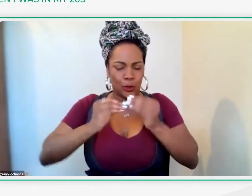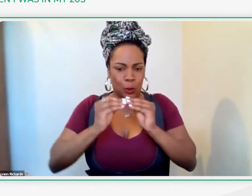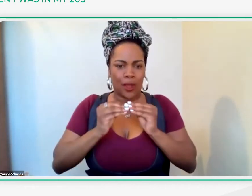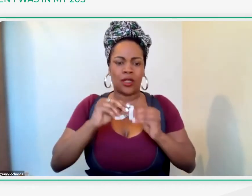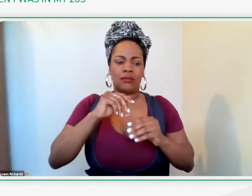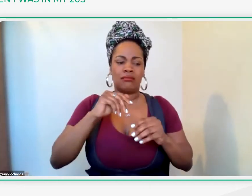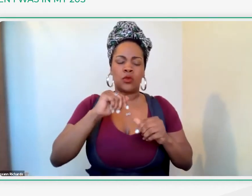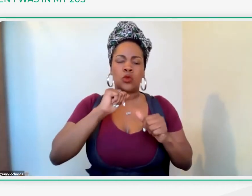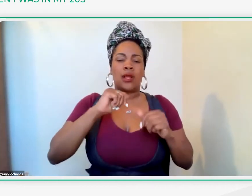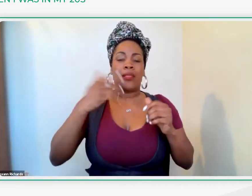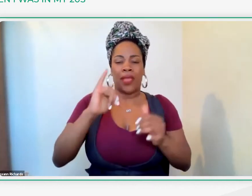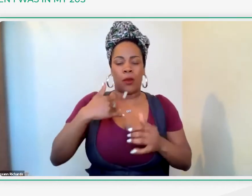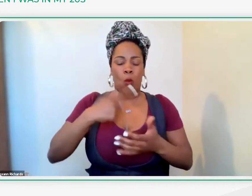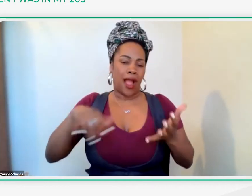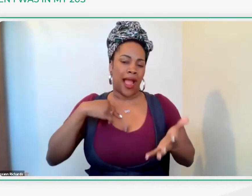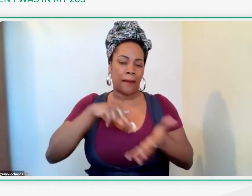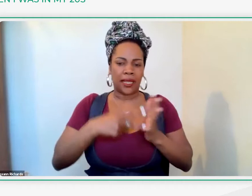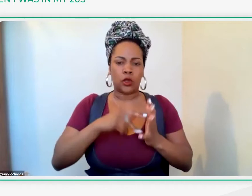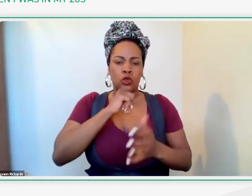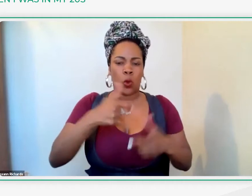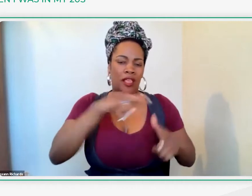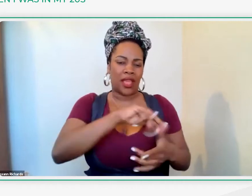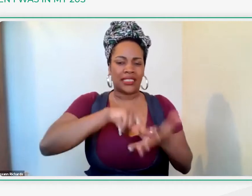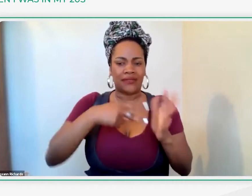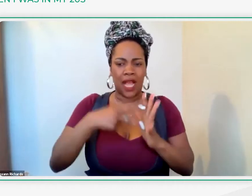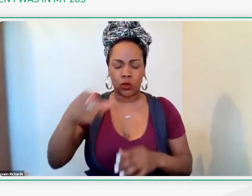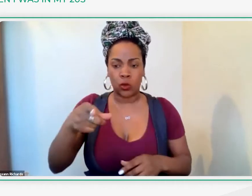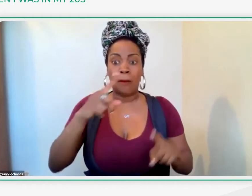You are able to improve those scores.